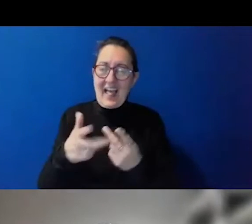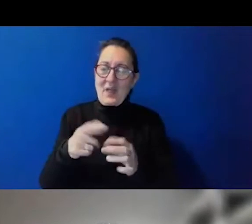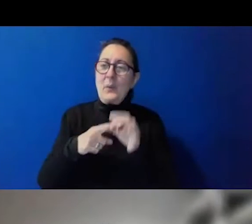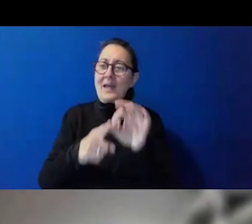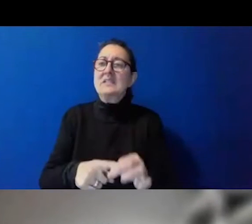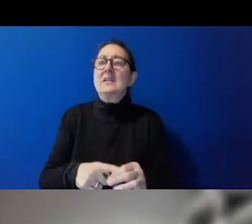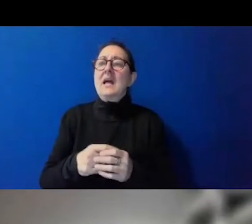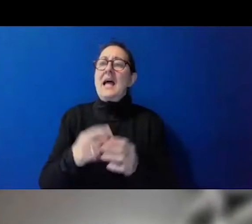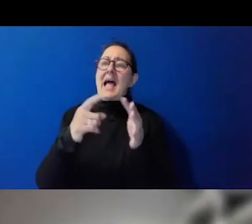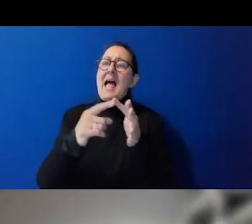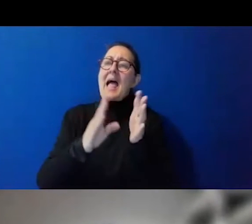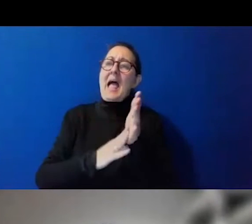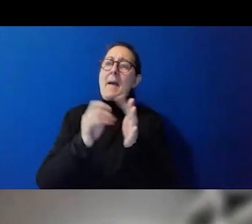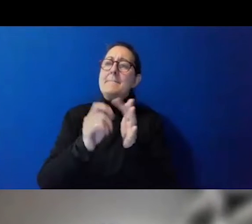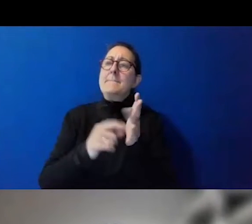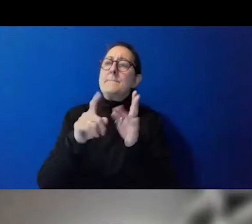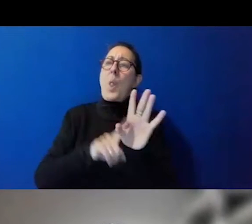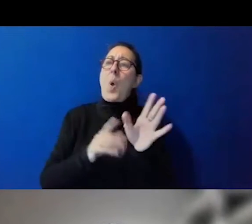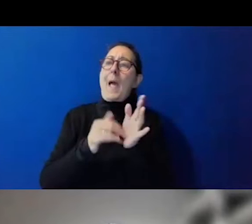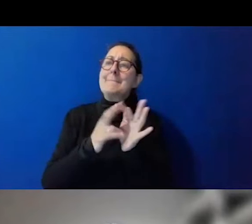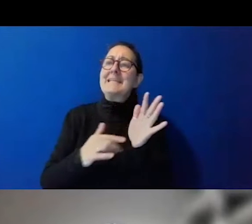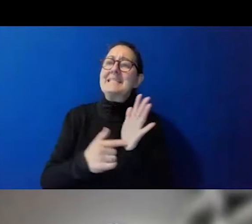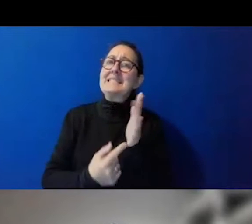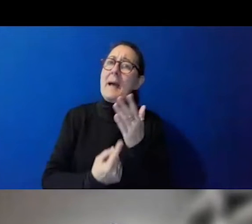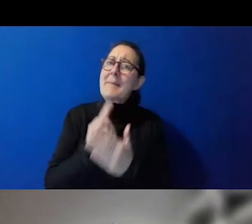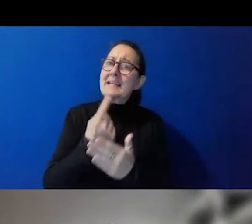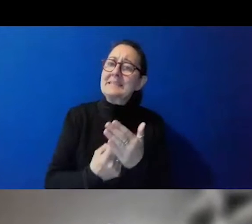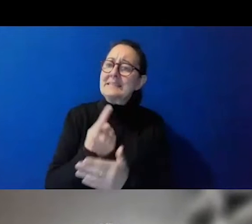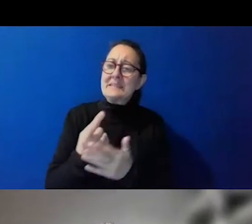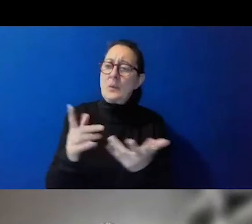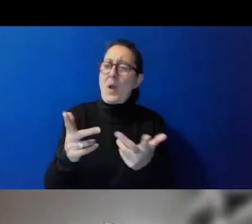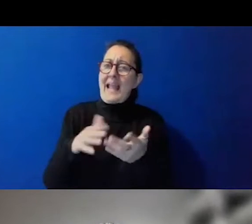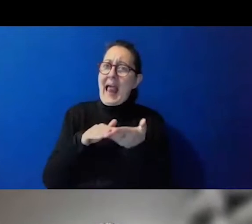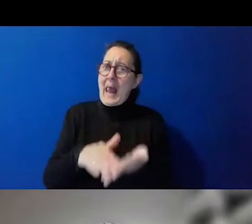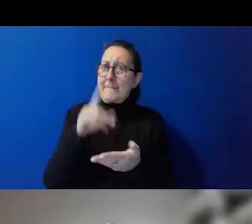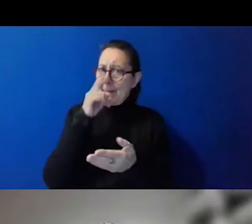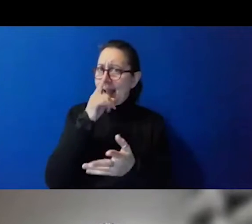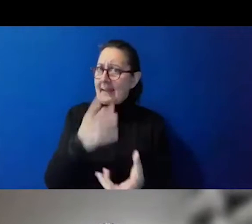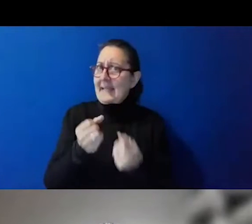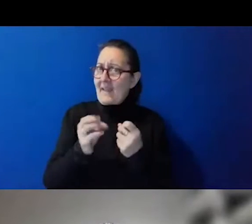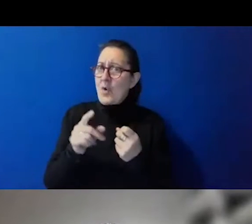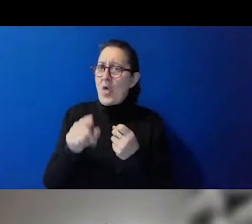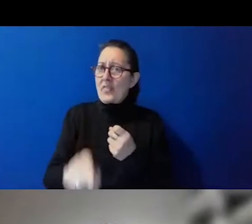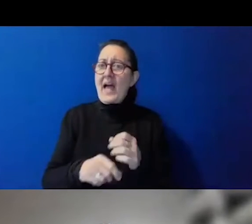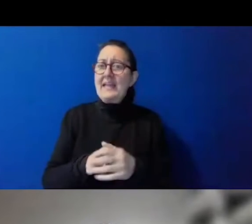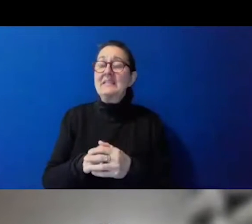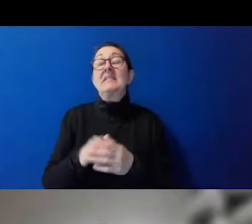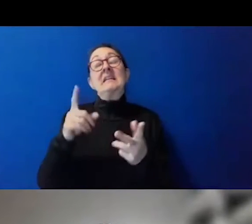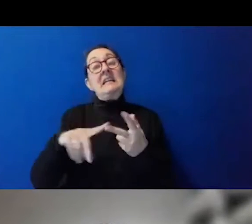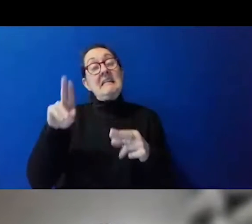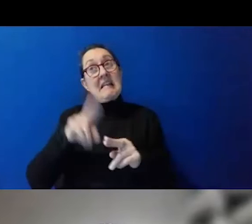get help with at legal aid yeah so if um they have been triaged correctly then we are often